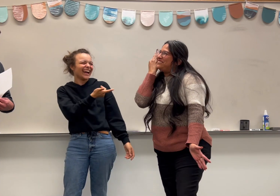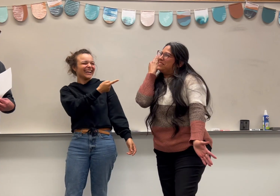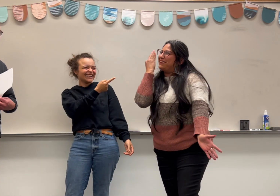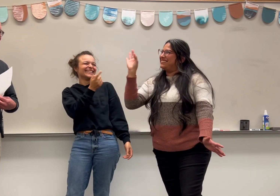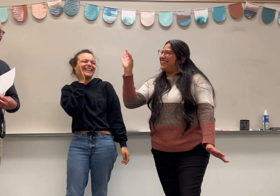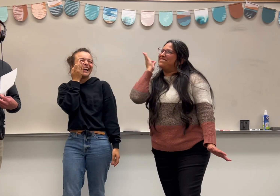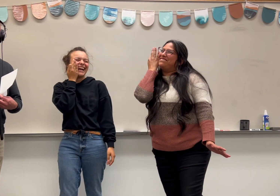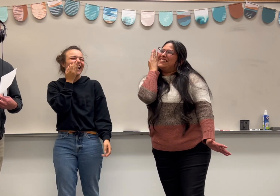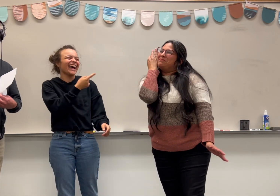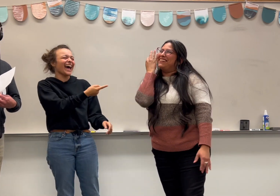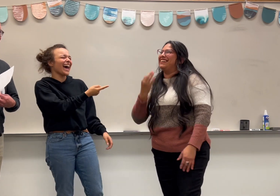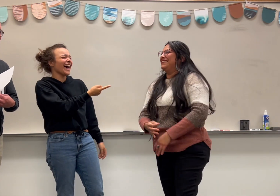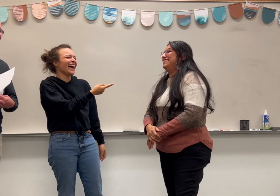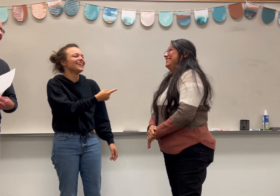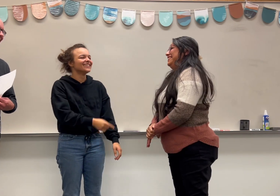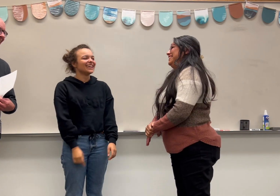it's a face and a book with an F it's Facebook